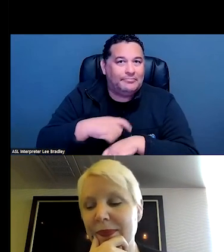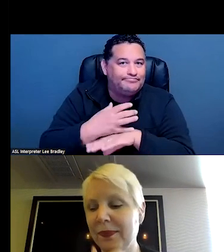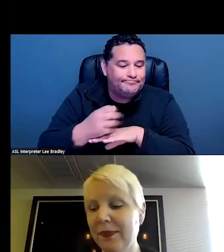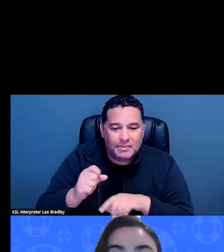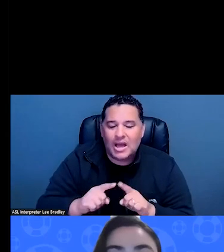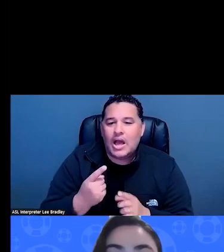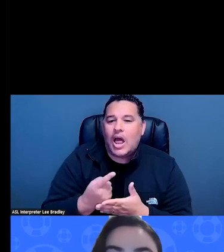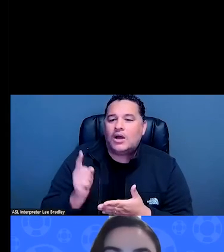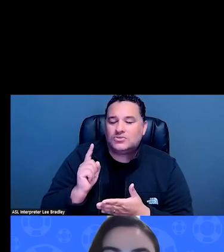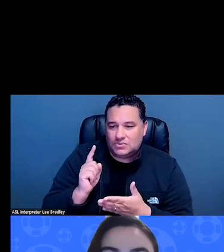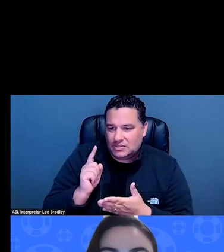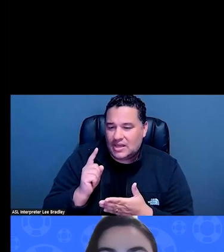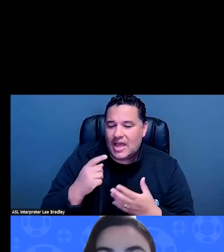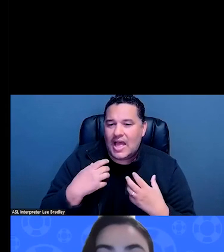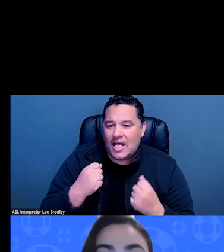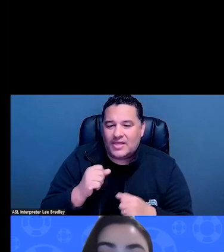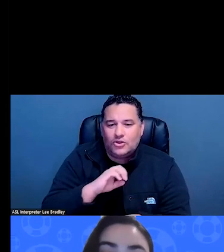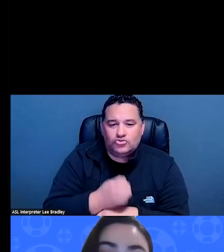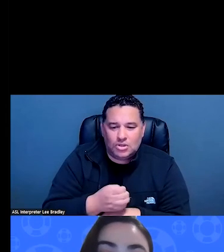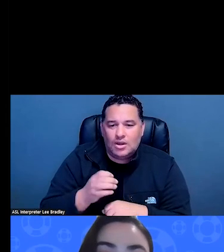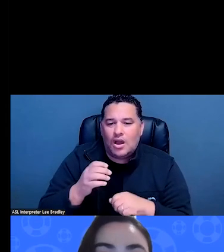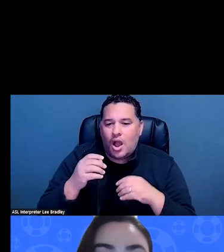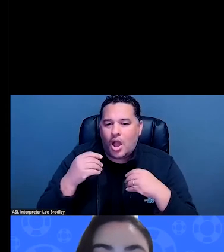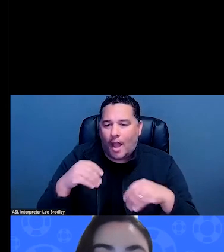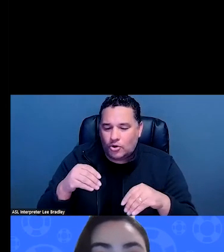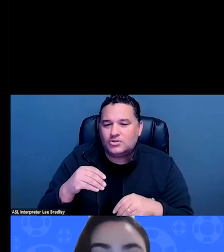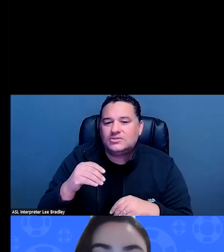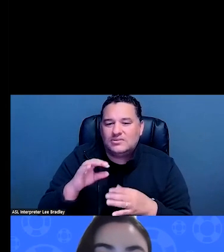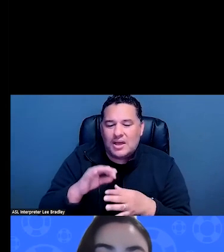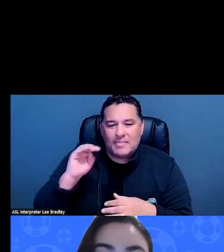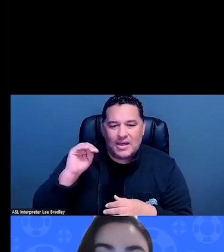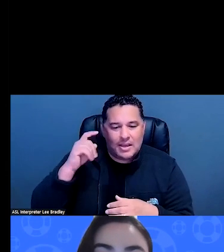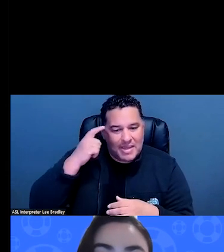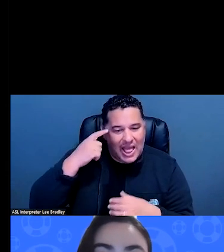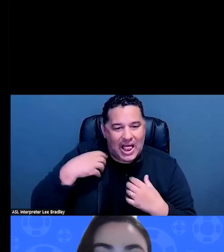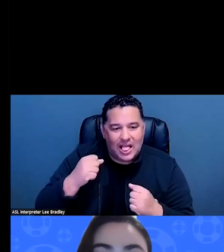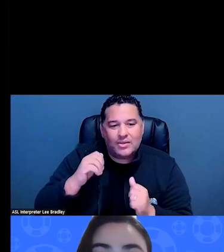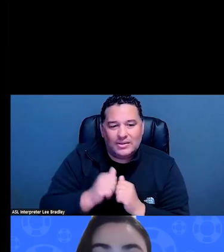UPDATE. TRY TO BE BRIEF. BECAUSE I AM, AWARE THAT WE ARE RUNNING OUT OF TIME. LAST WEEK WE SAW THE HOUSE ENERGY COMMERCE